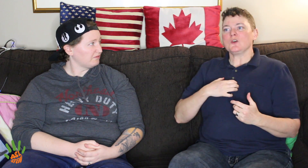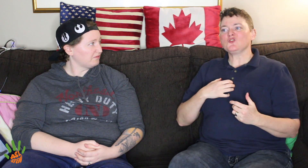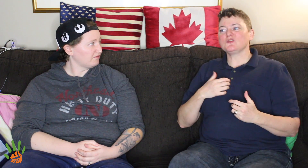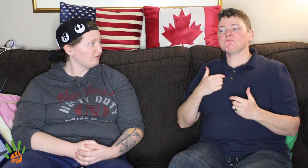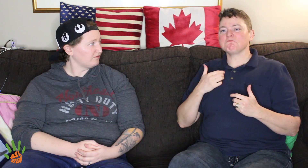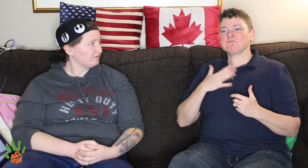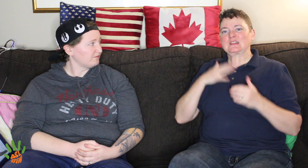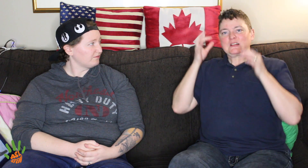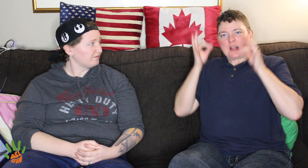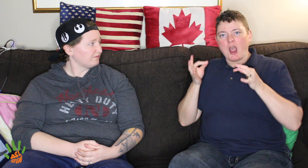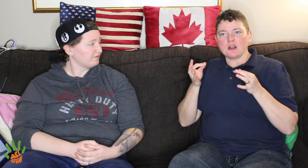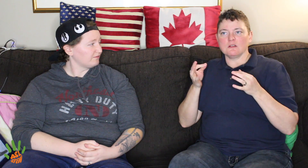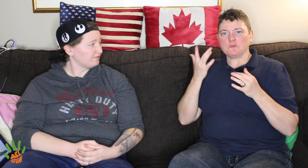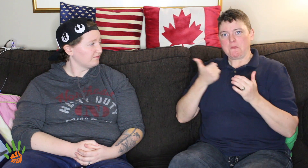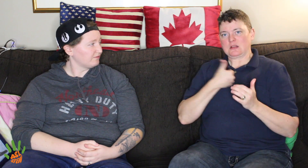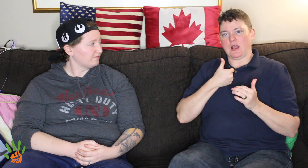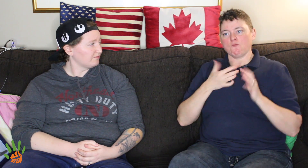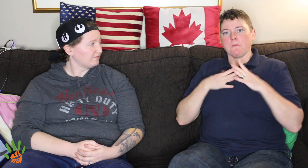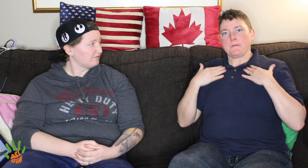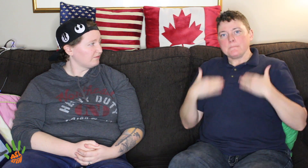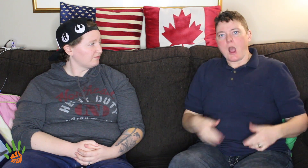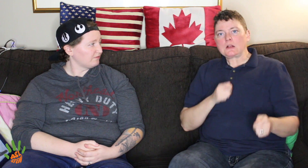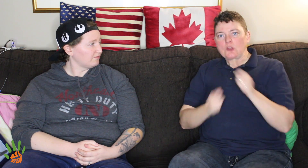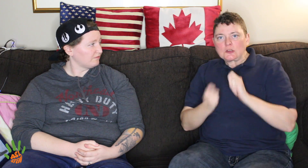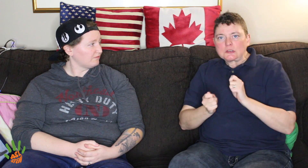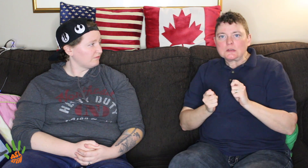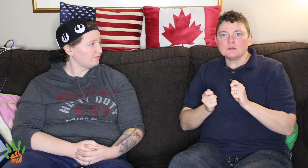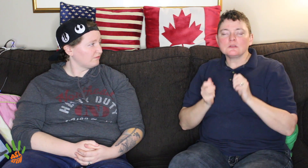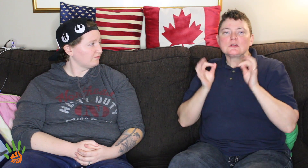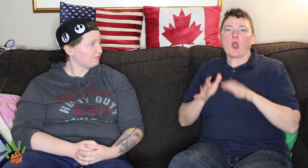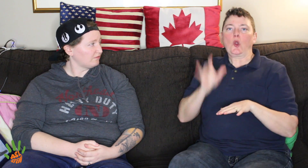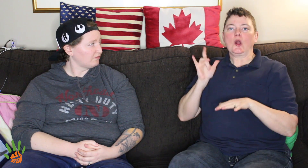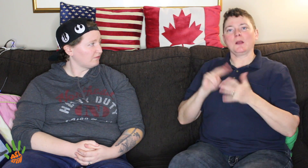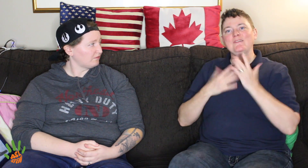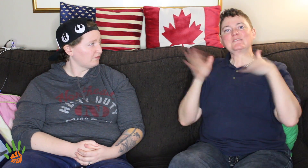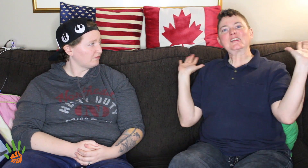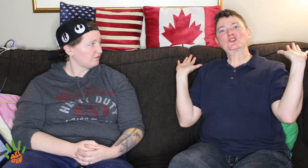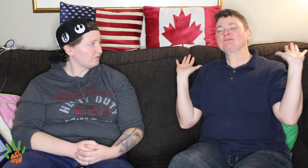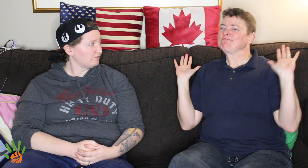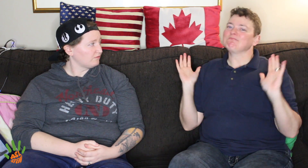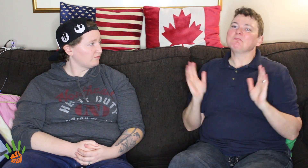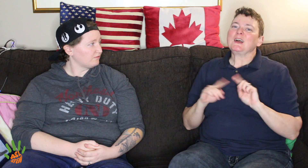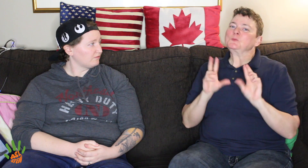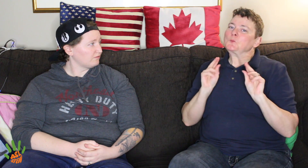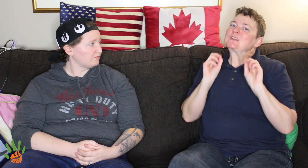I guess I could have made for myself and for my body earlier and gotten it over with.